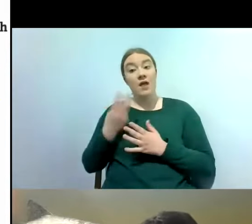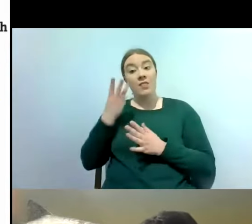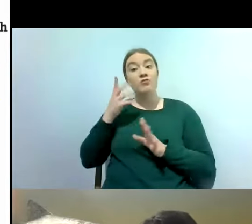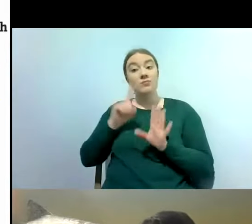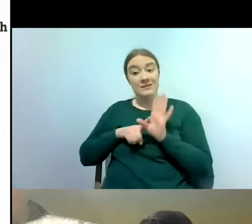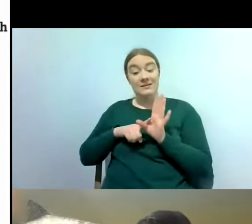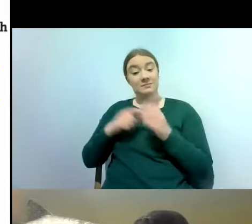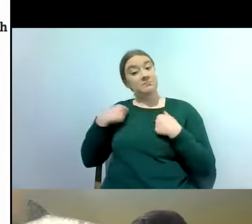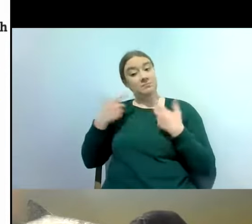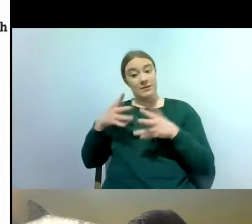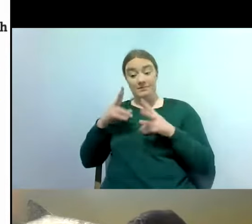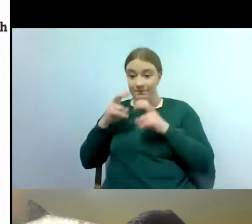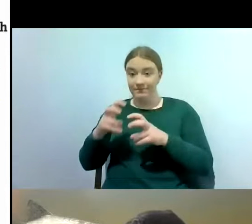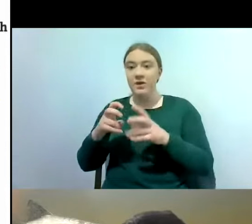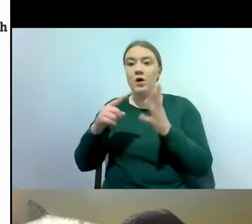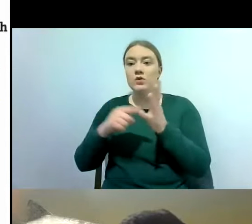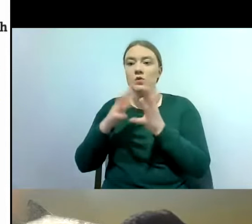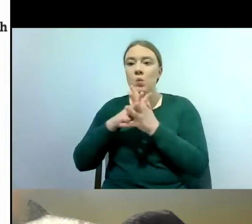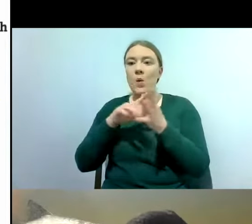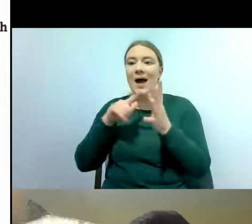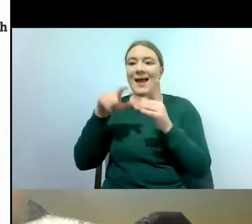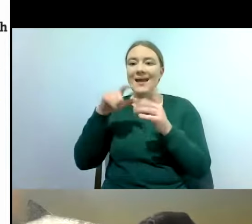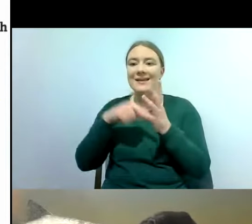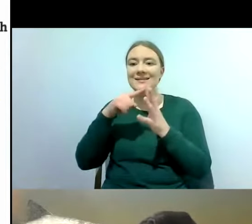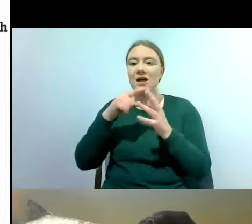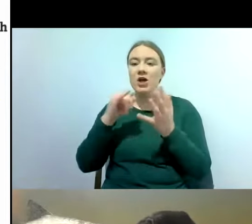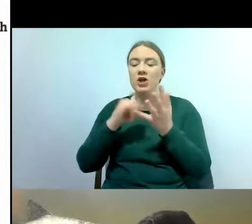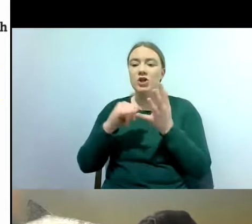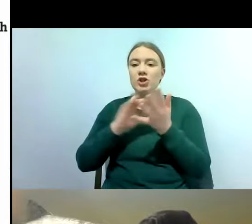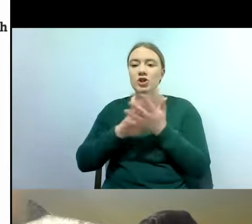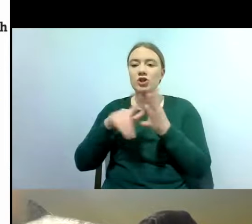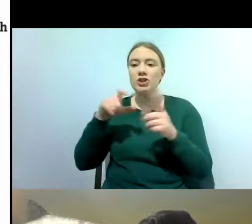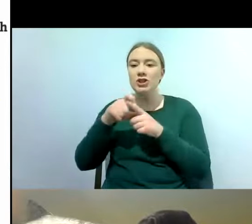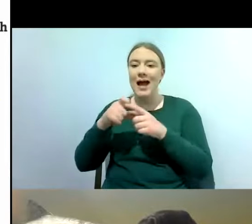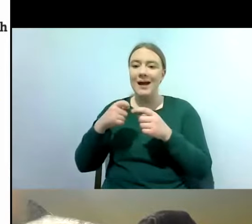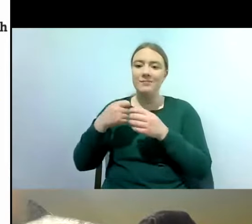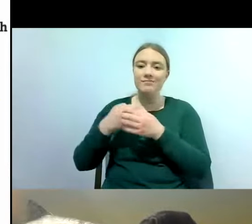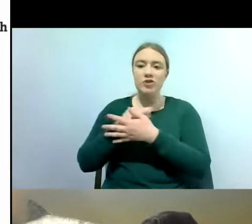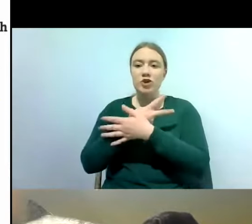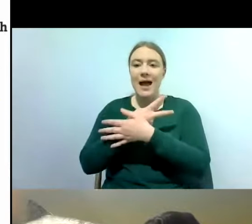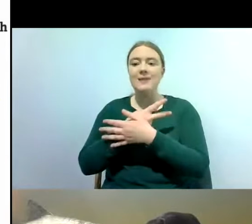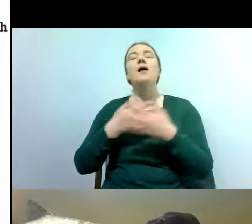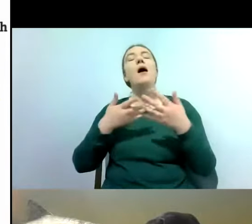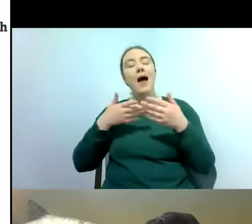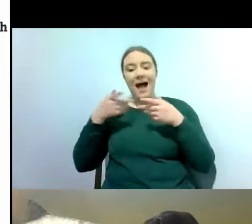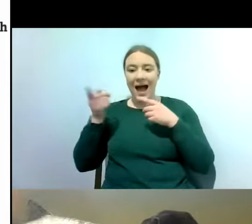tracking twaite shad and sea lamprey during their migration in the river seven and my